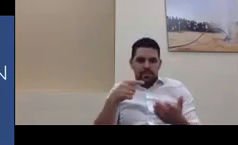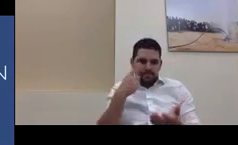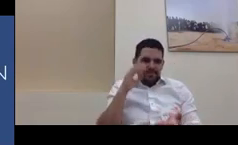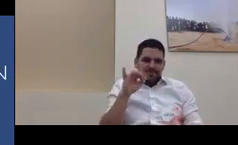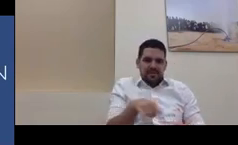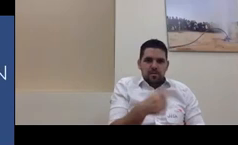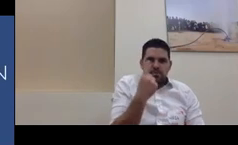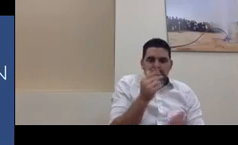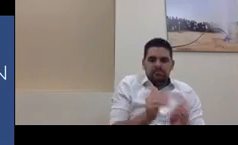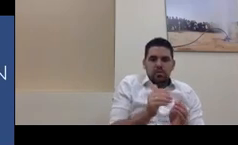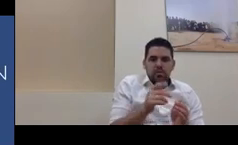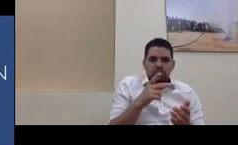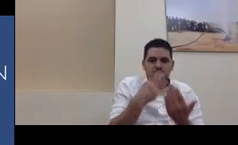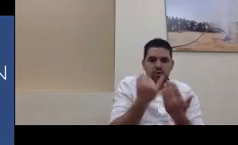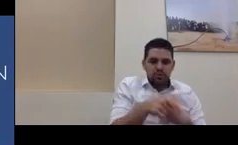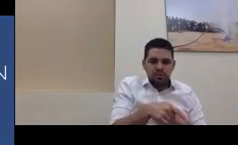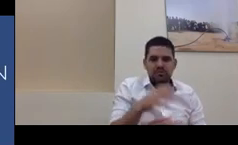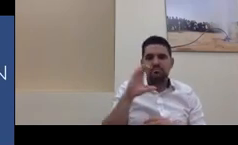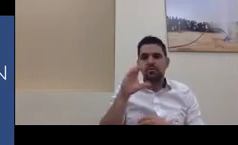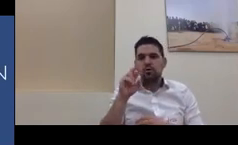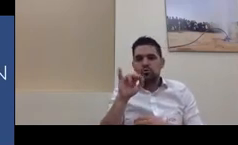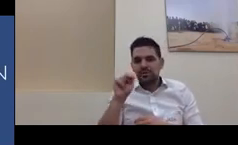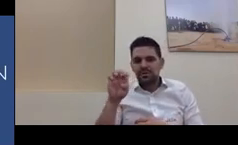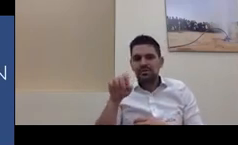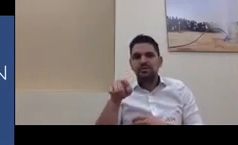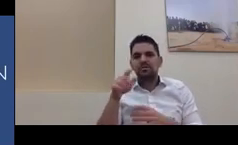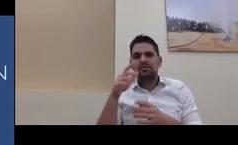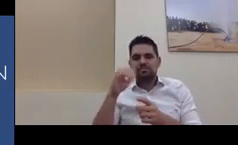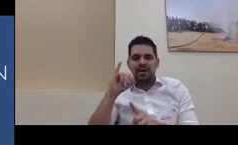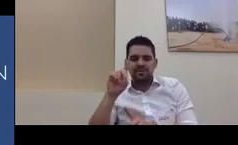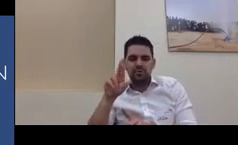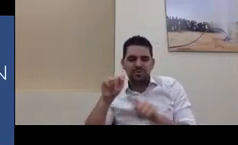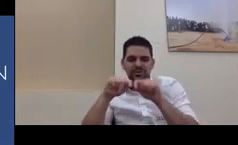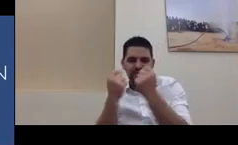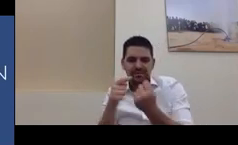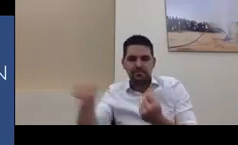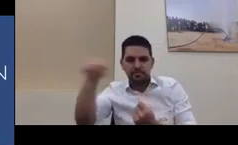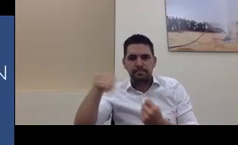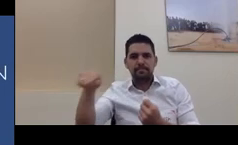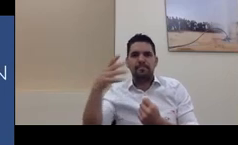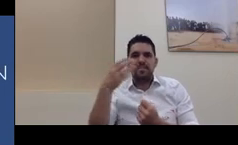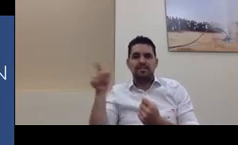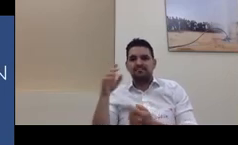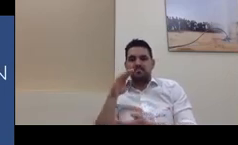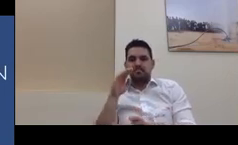and became informed because of this one small project. Corinne from the IDRT team